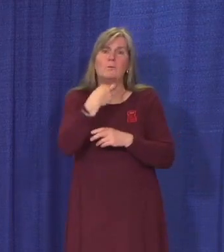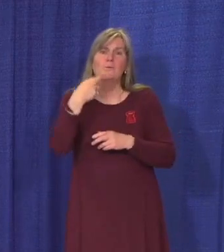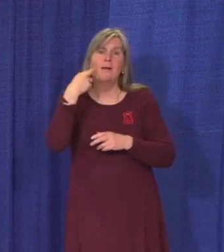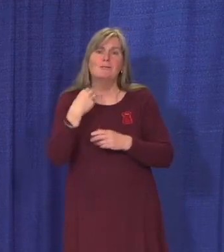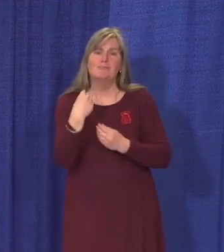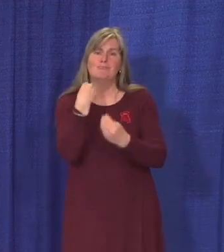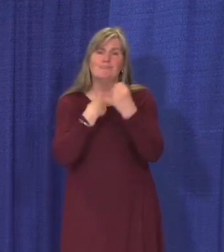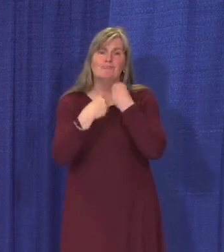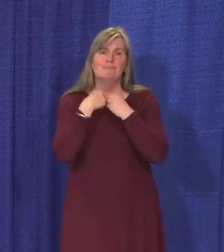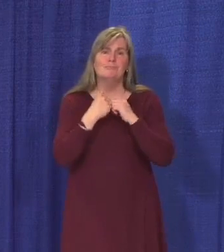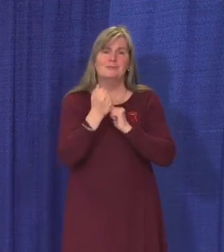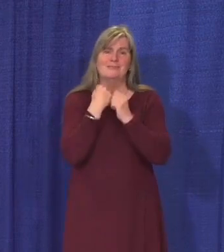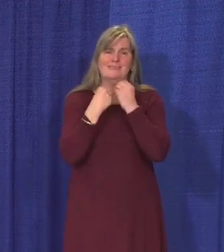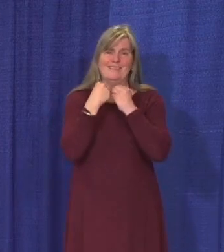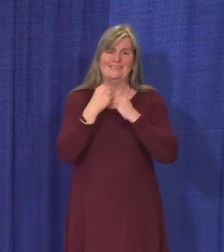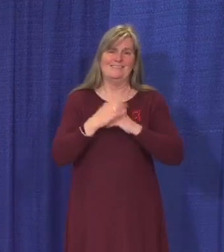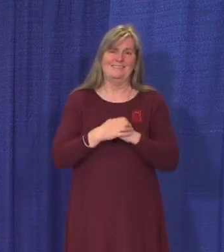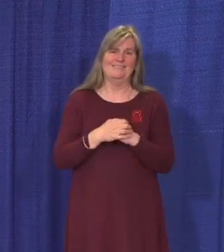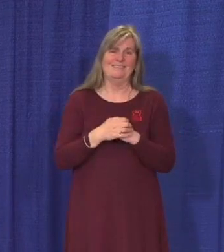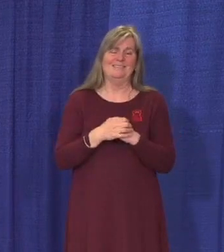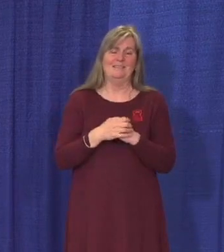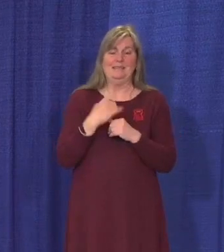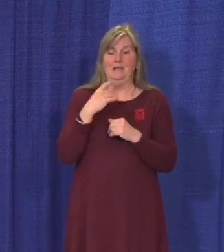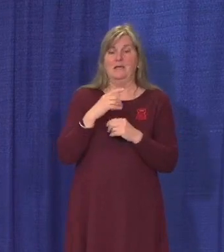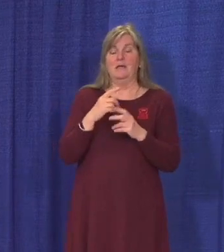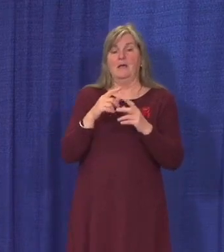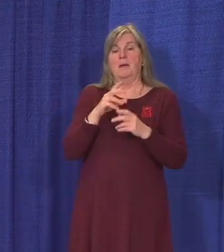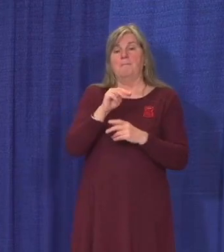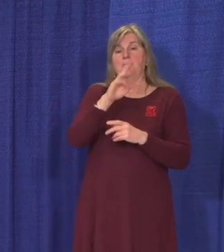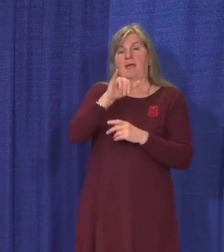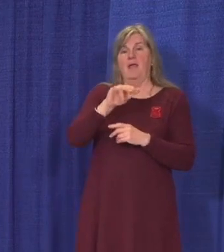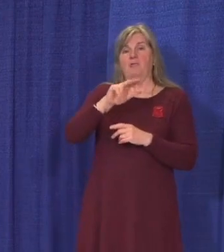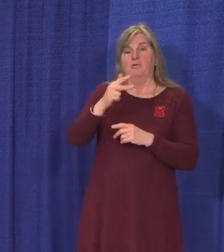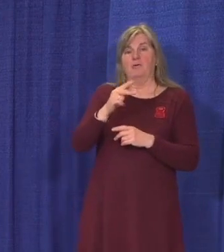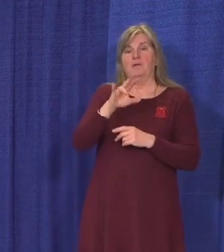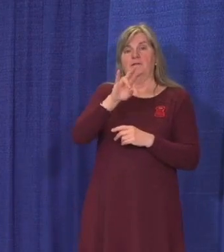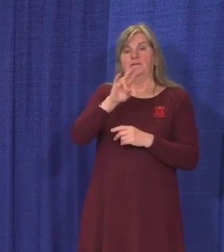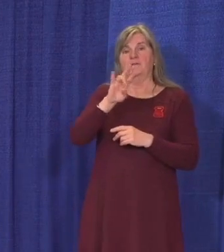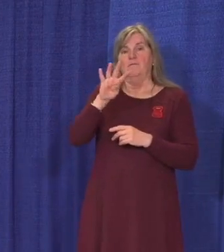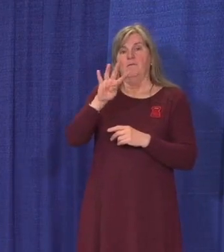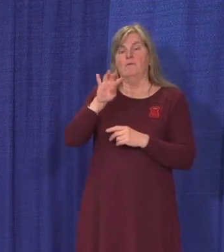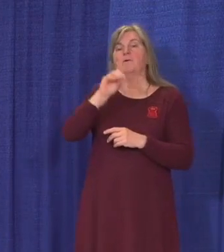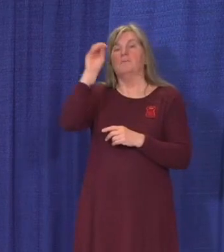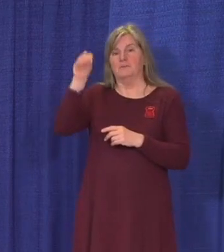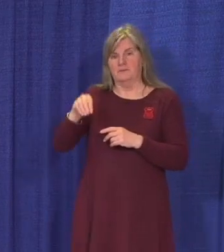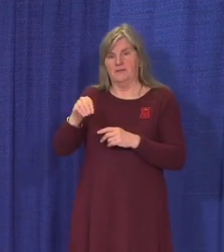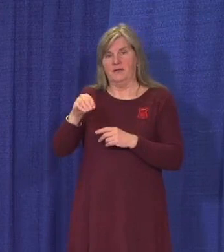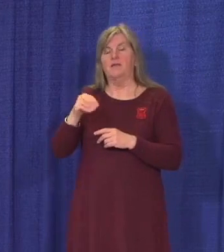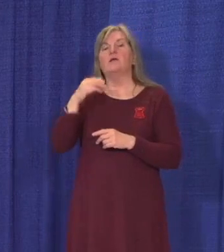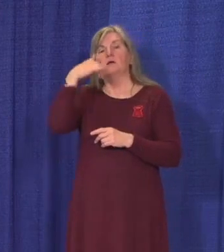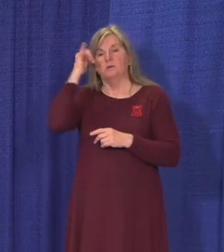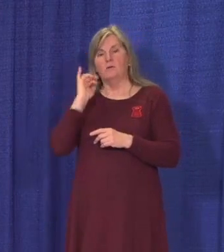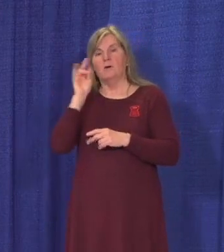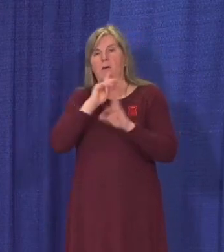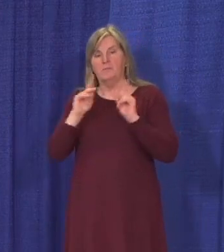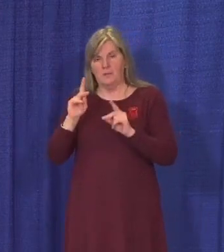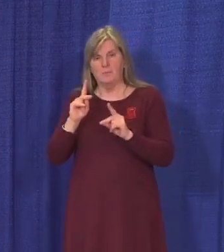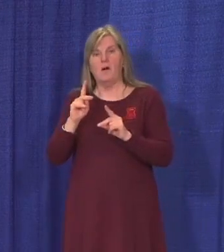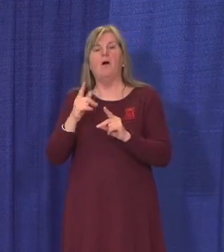Encouraging vaccinations. We are fortunate to be in the position we are in.